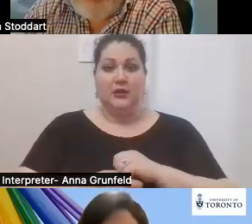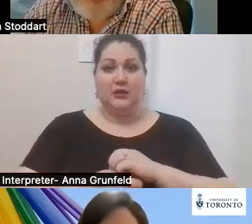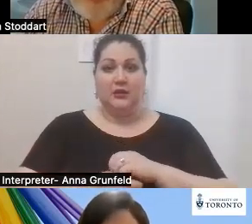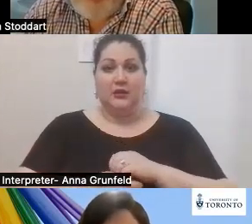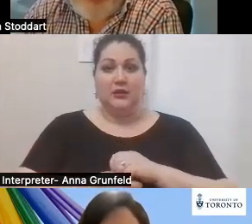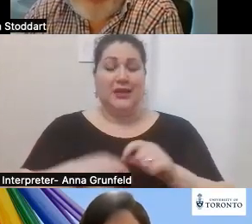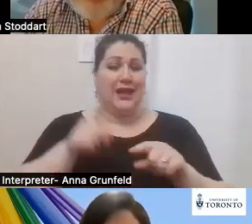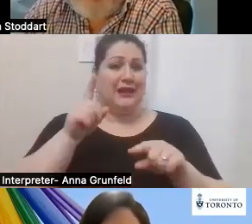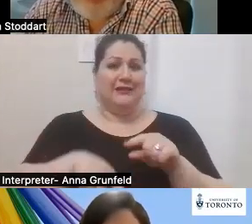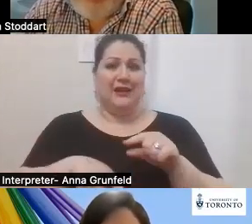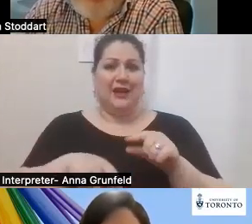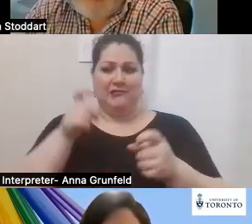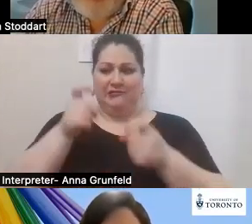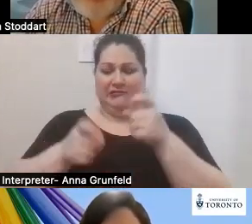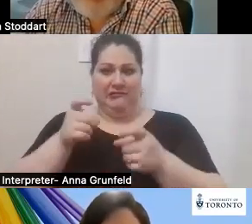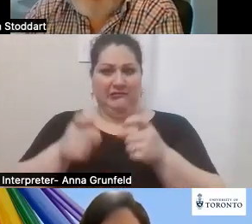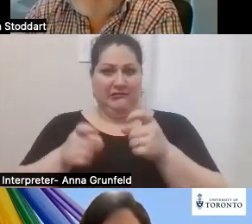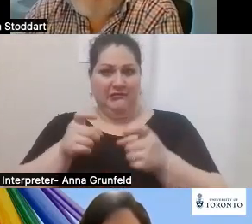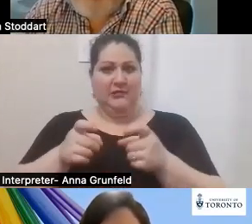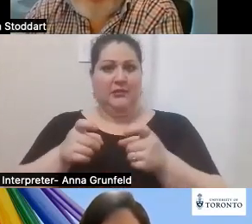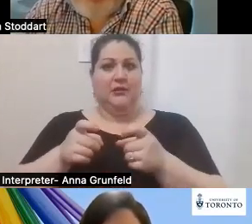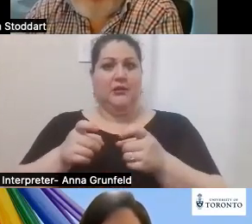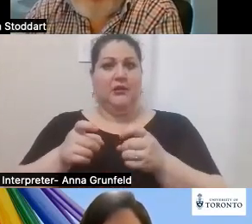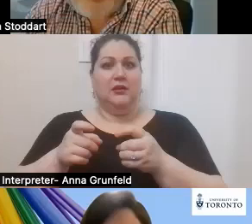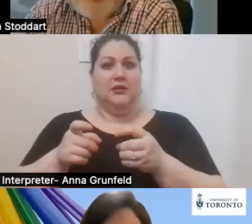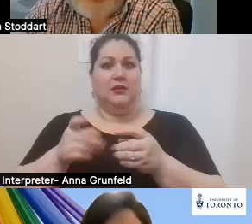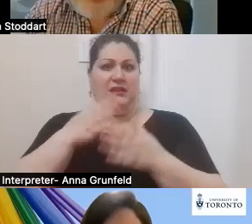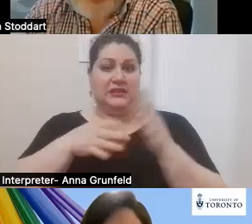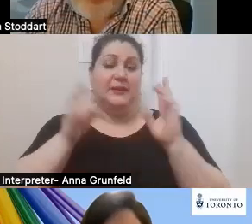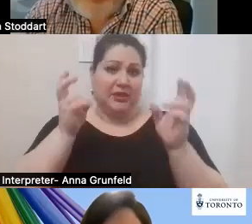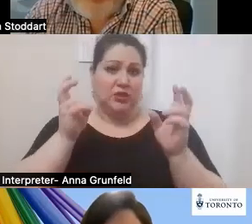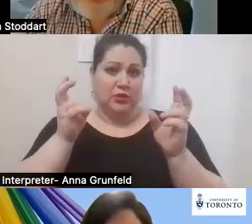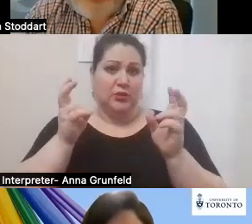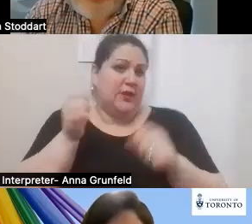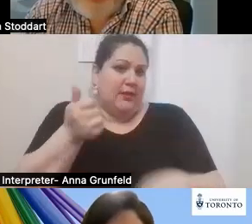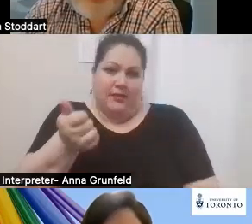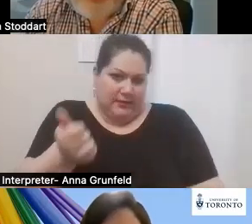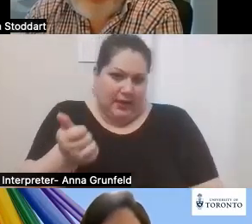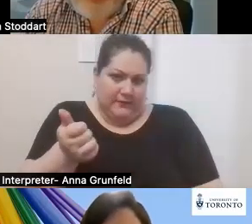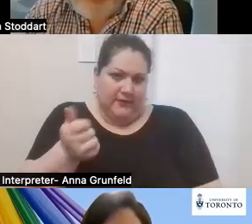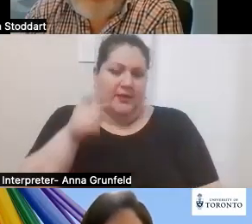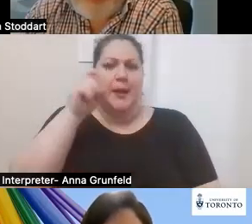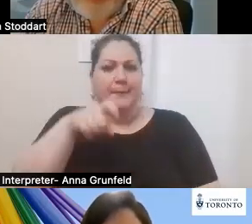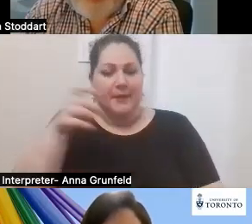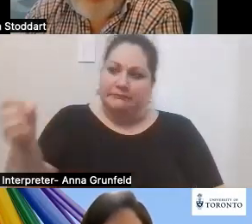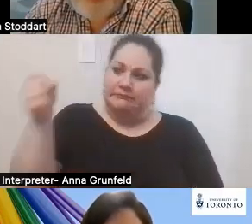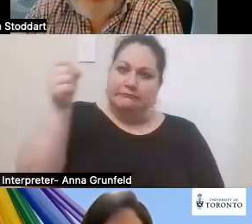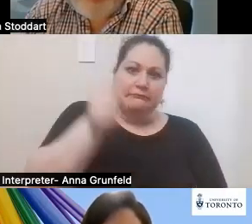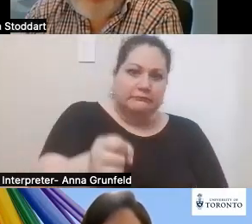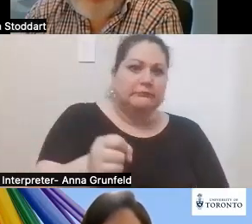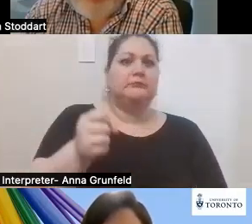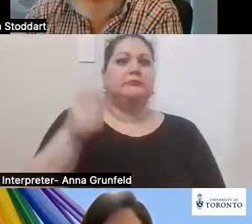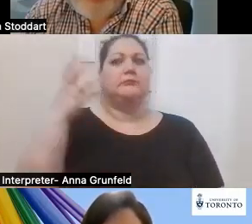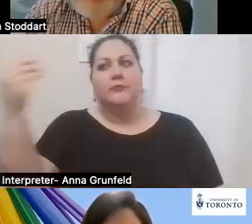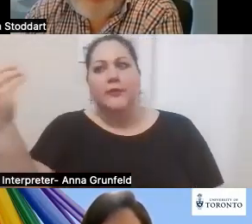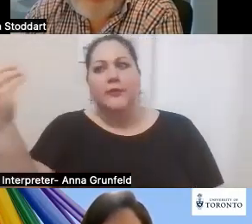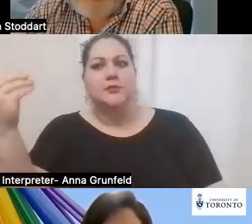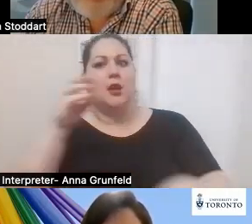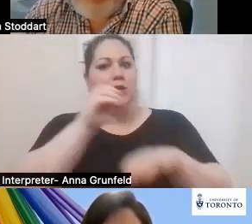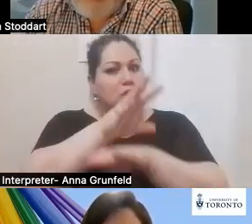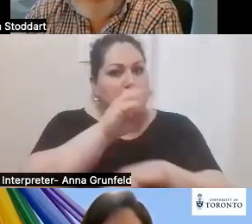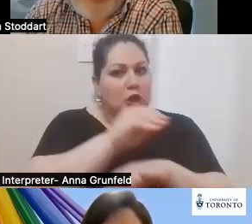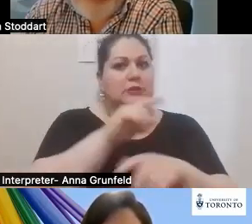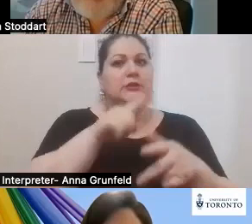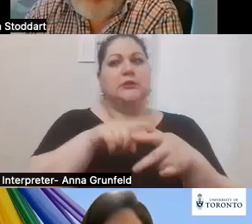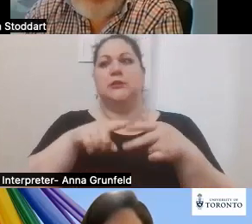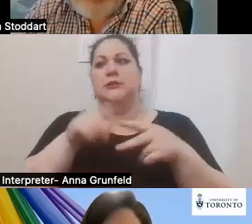We need to bring in external professionals, consultants, advisors to, to understand what